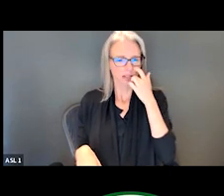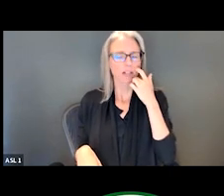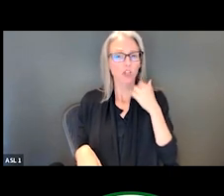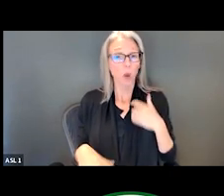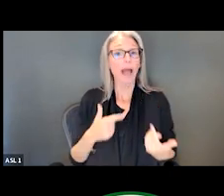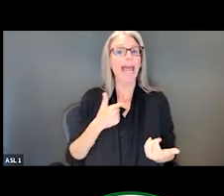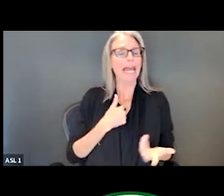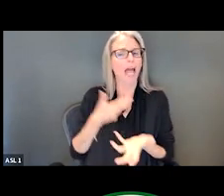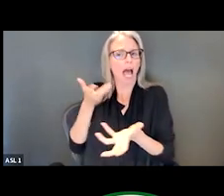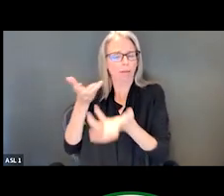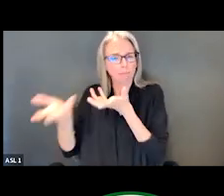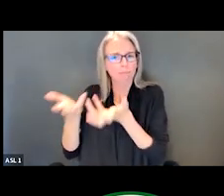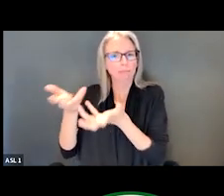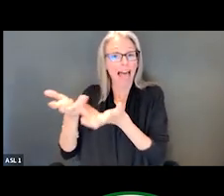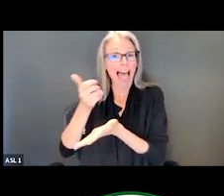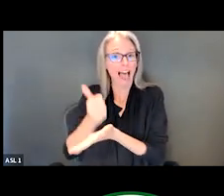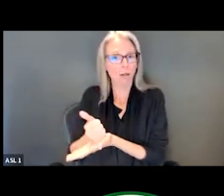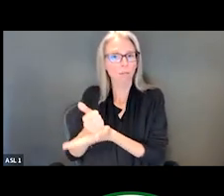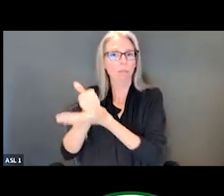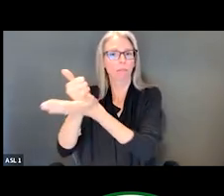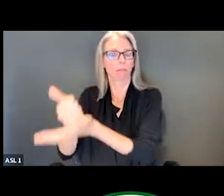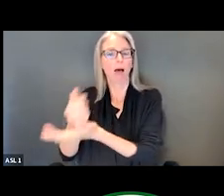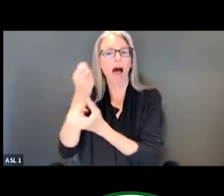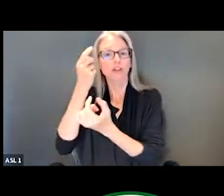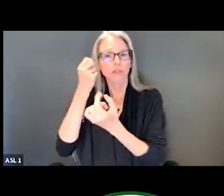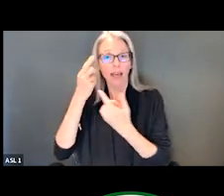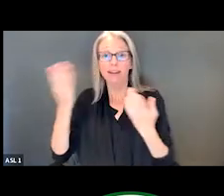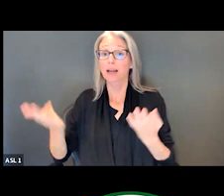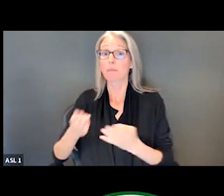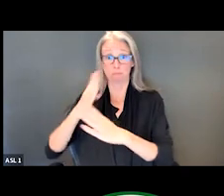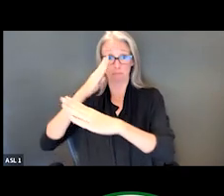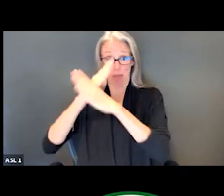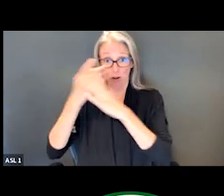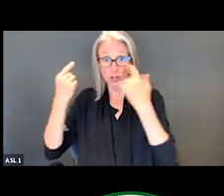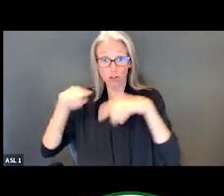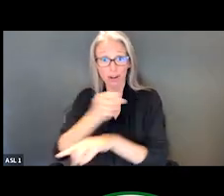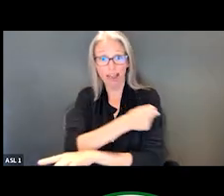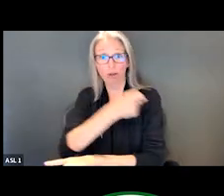shift in our society because in the past I have a friend who said COVID was the best